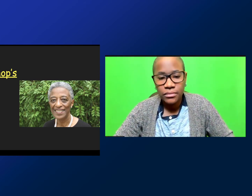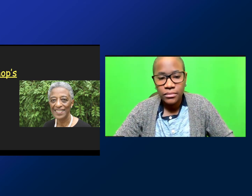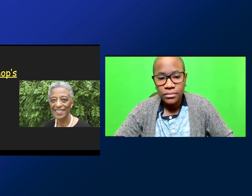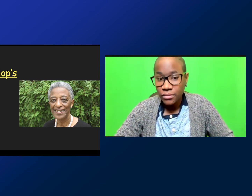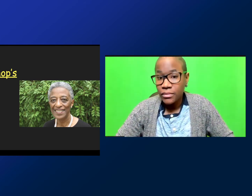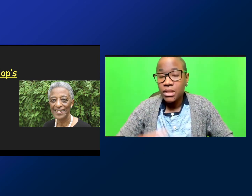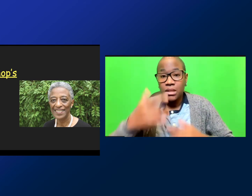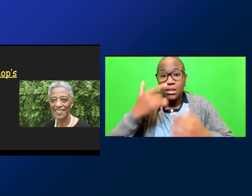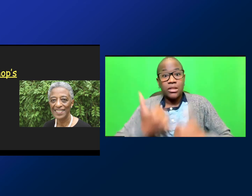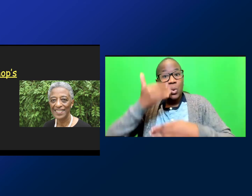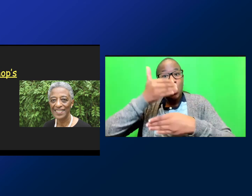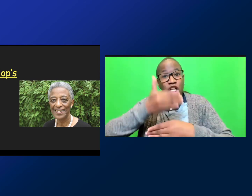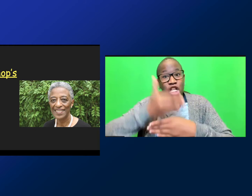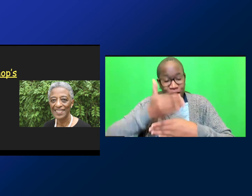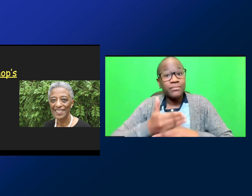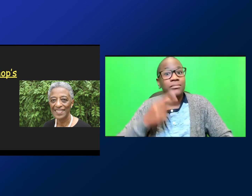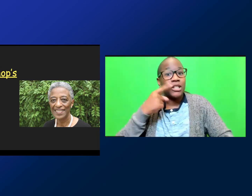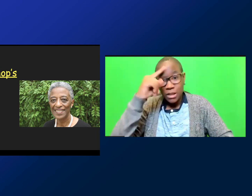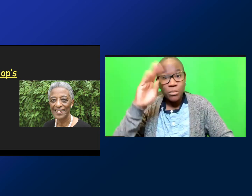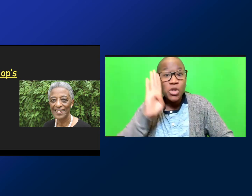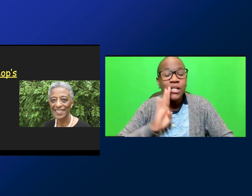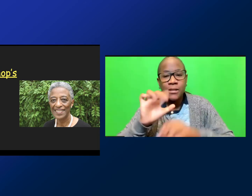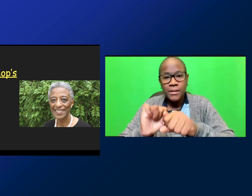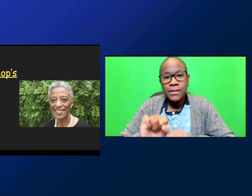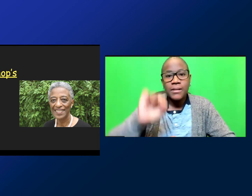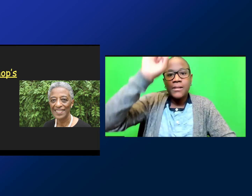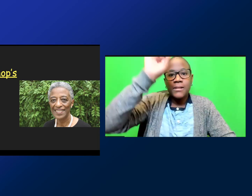up a book and not have that mere reaction they're not going to see themselves within the pages